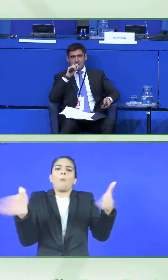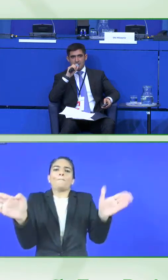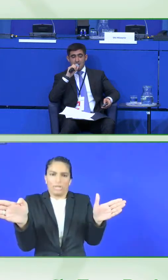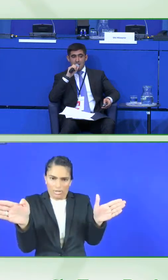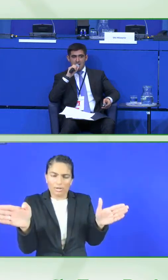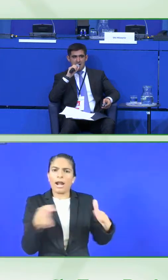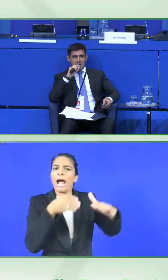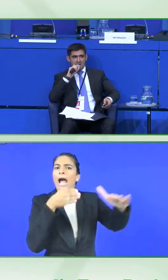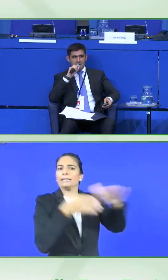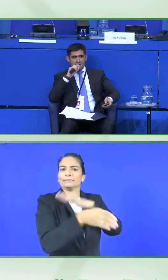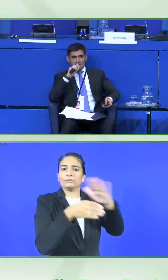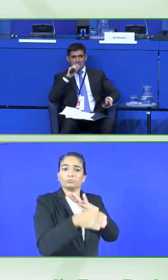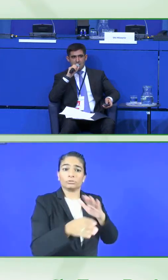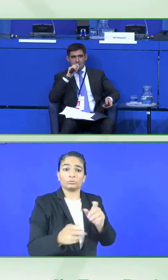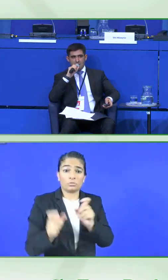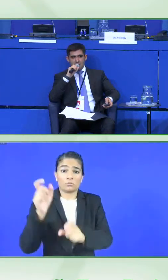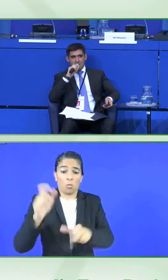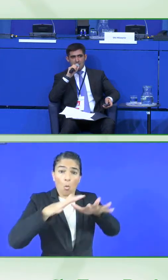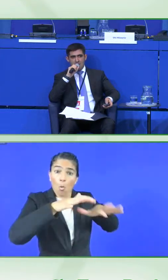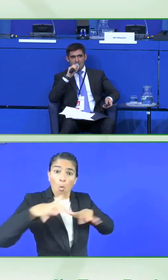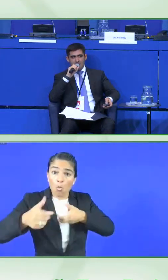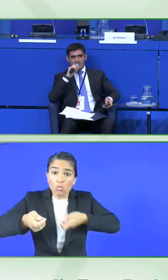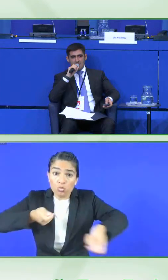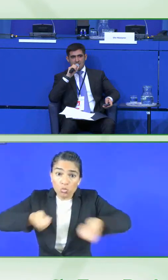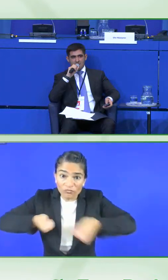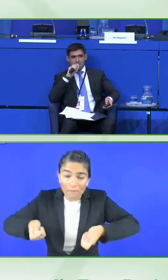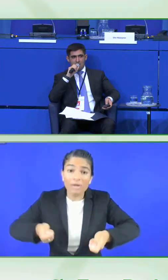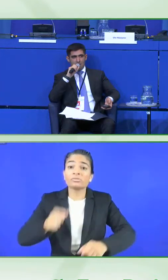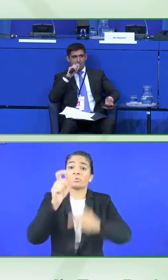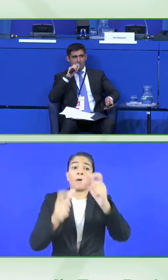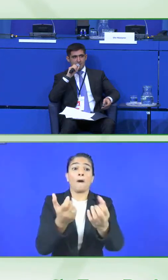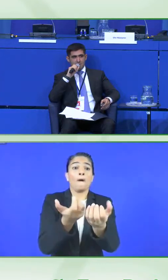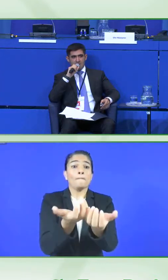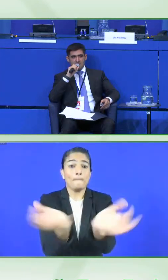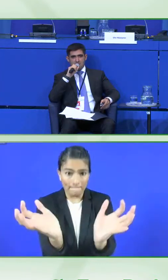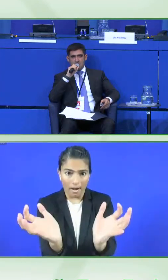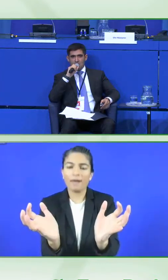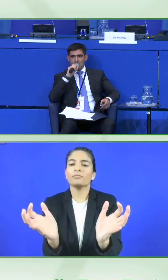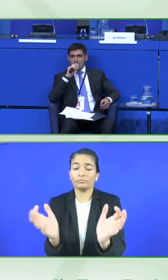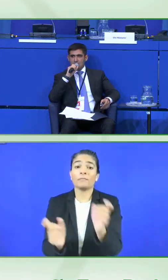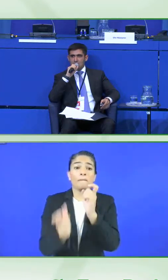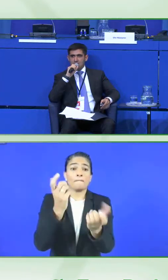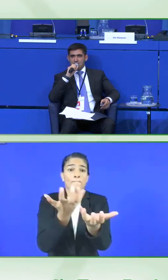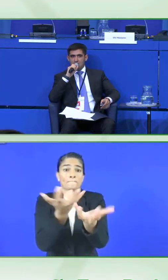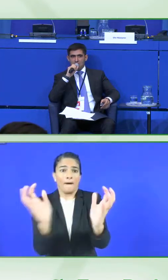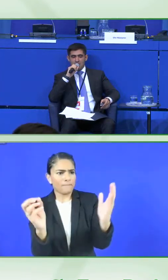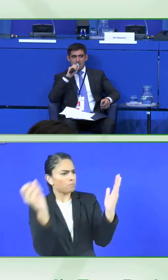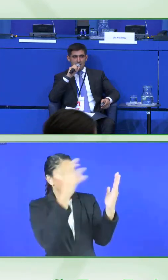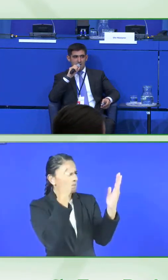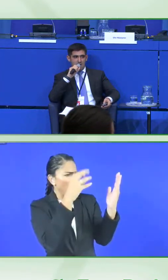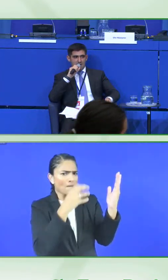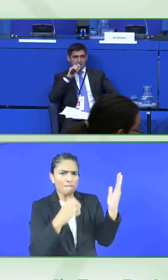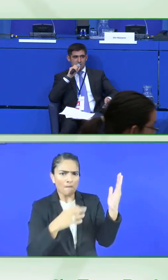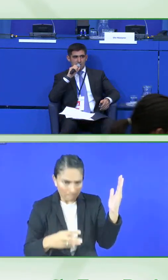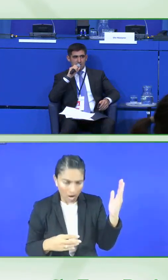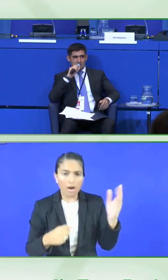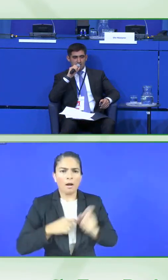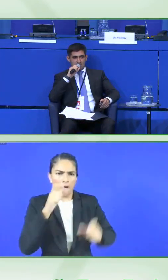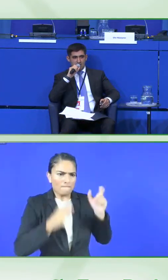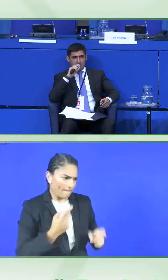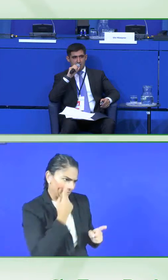benefits and disability pensions, persons with disabilities have to govern a number